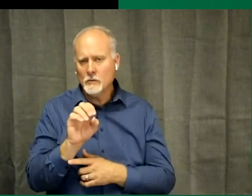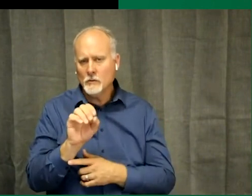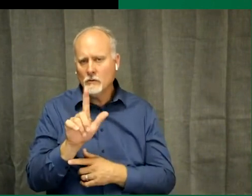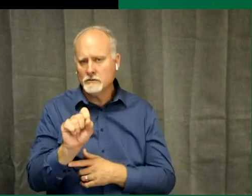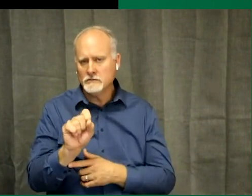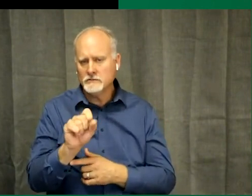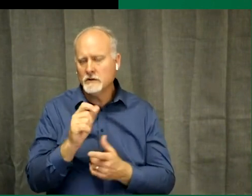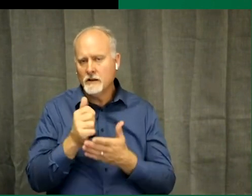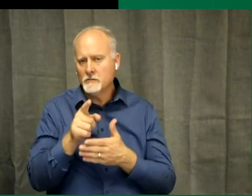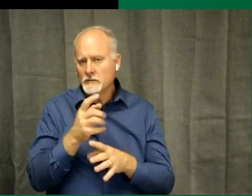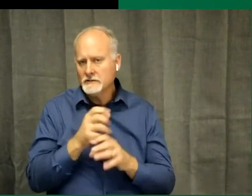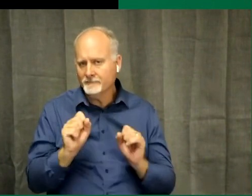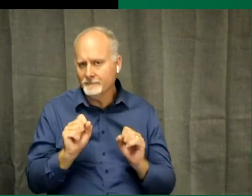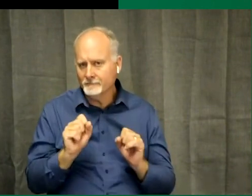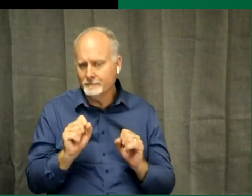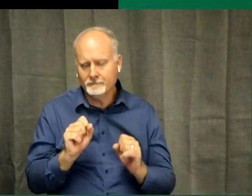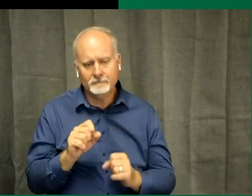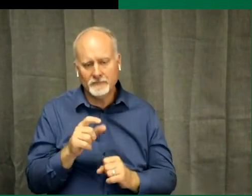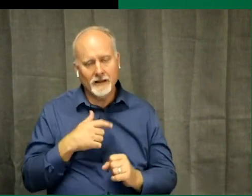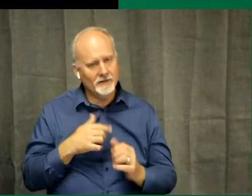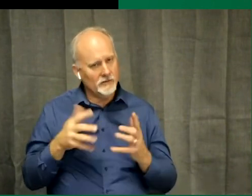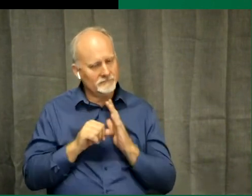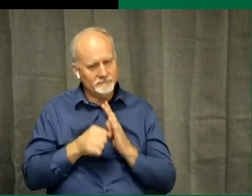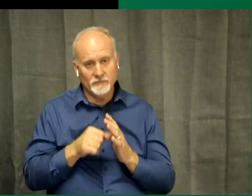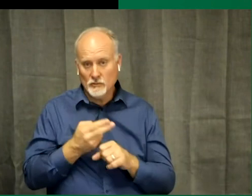i just want to reiterate what a number of other people have said using your health check on a